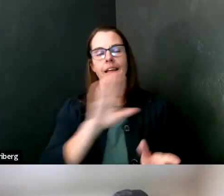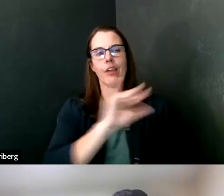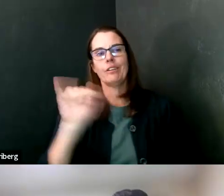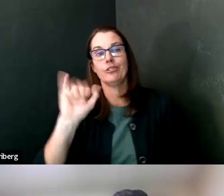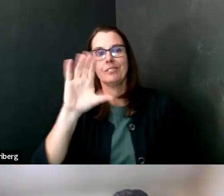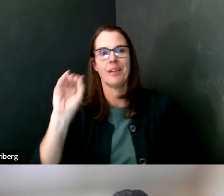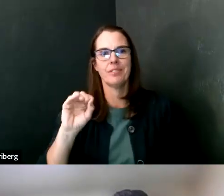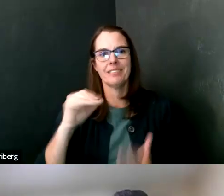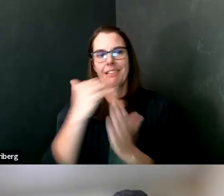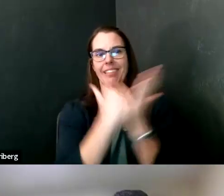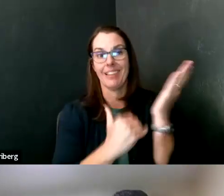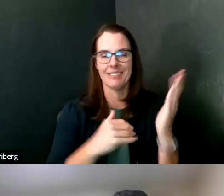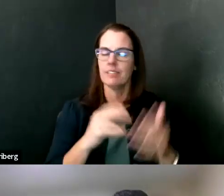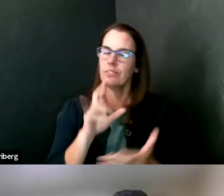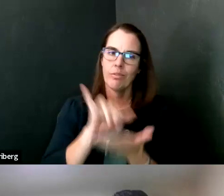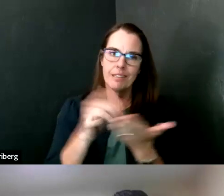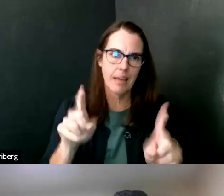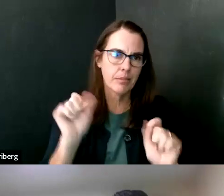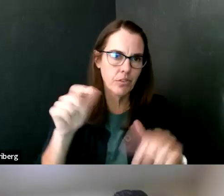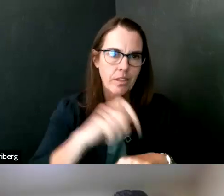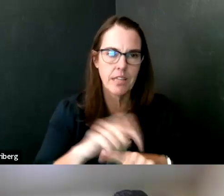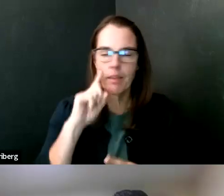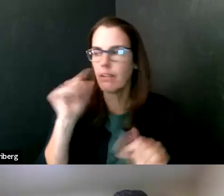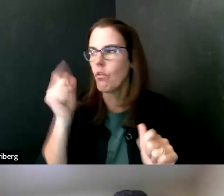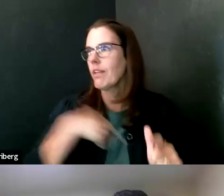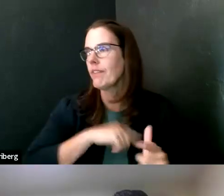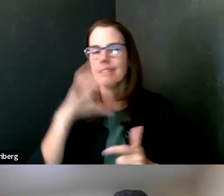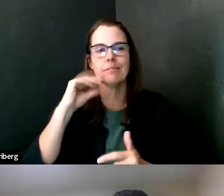this does happen all the time. Uh, I think we all have experienced it. I know all the pharmacists